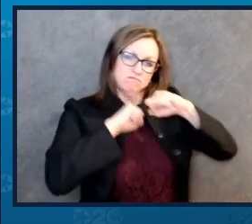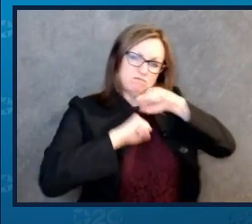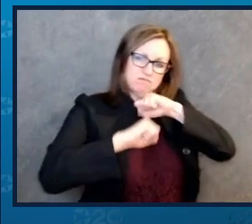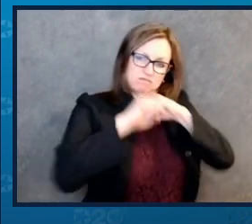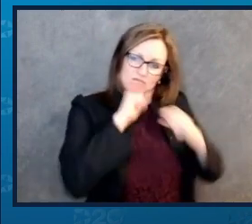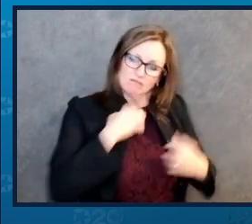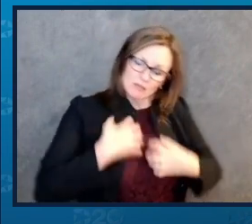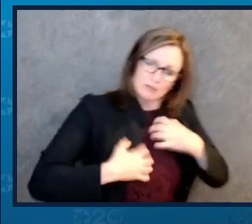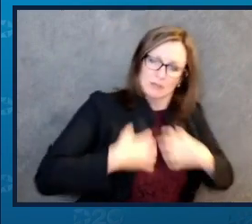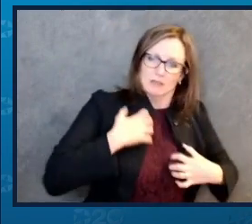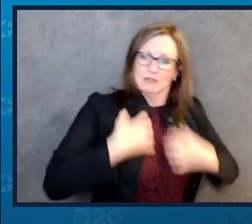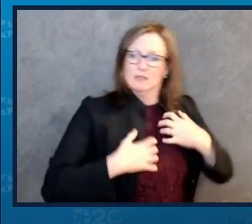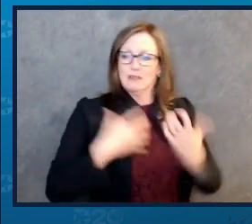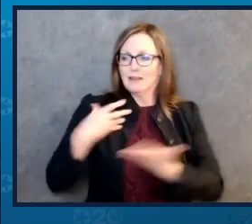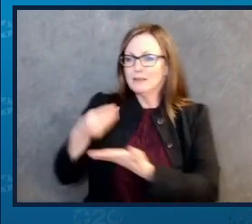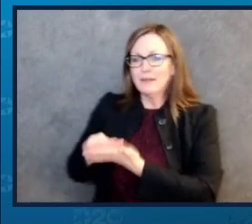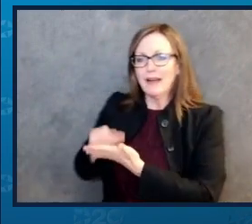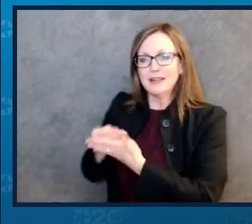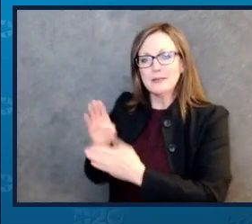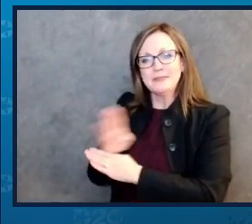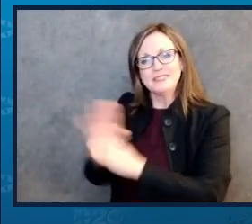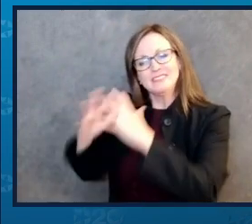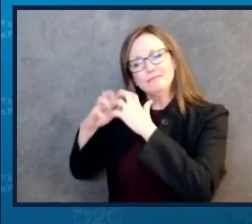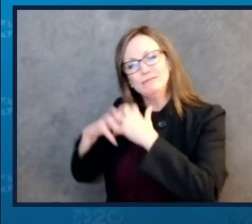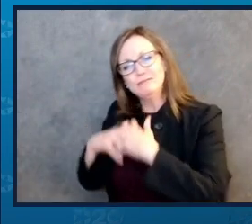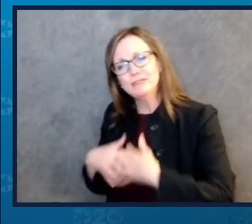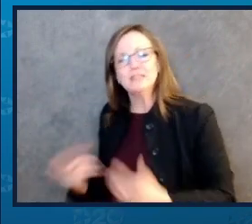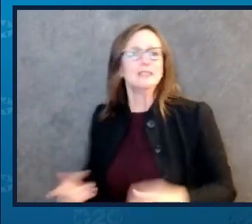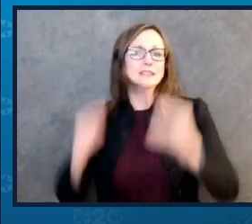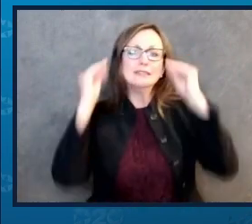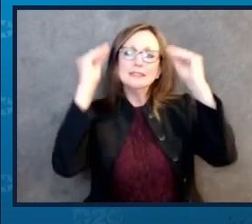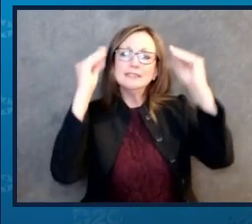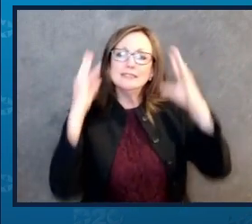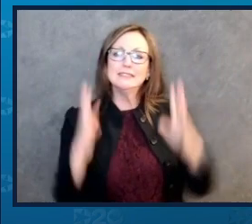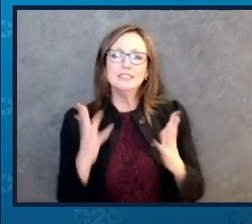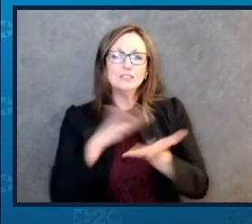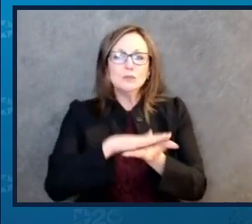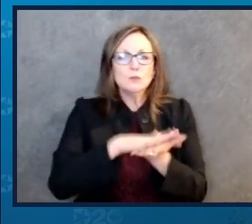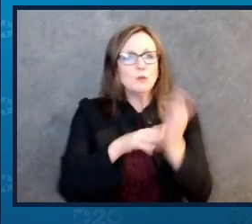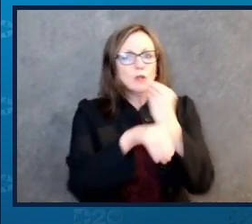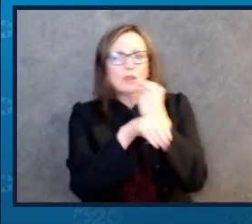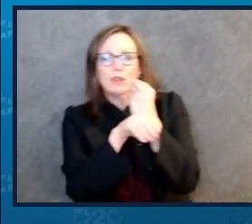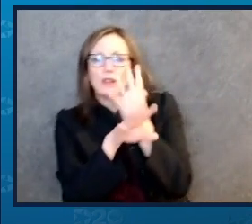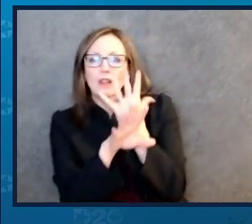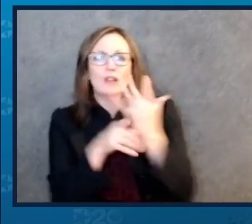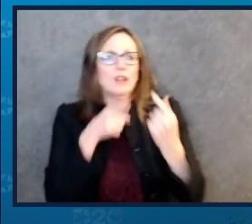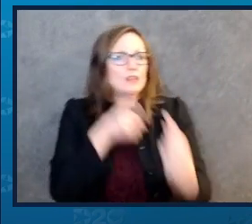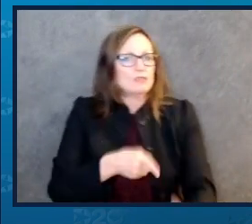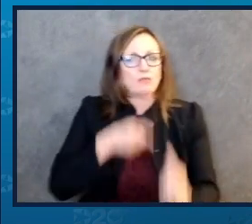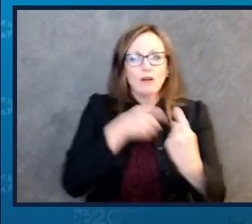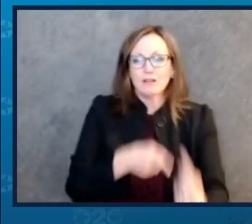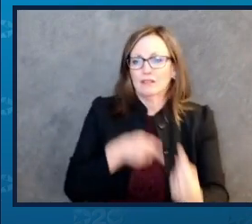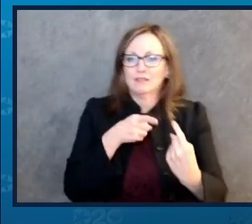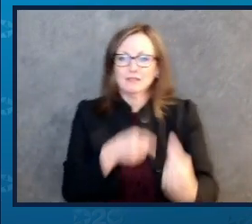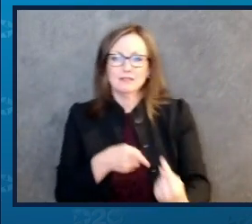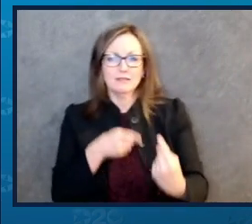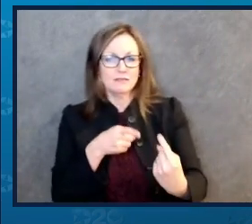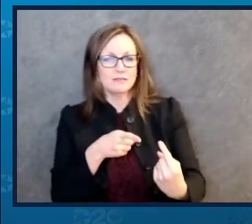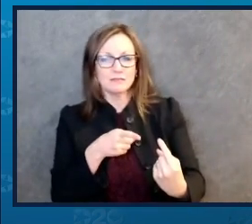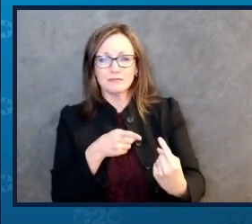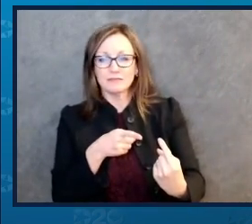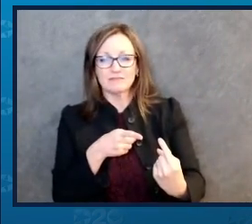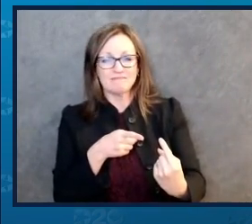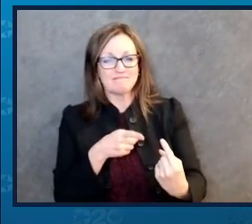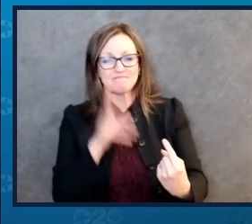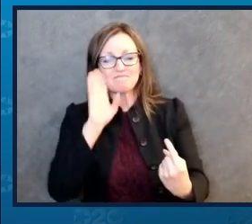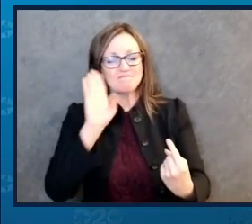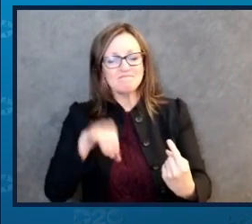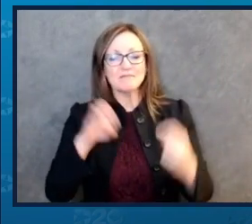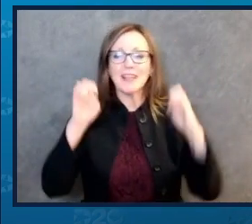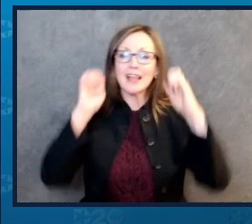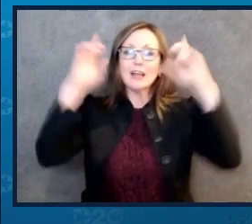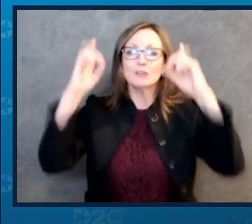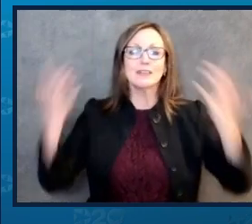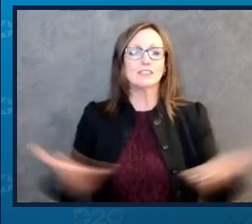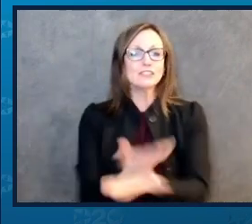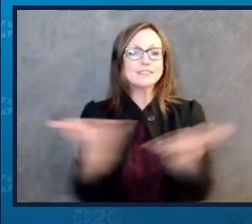DOING RIGHT NOW IS NOT WORKING.